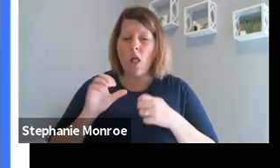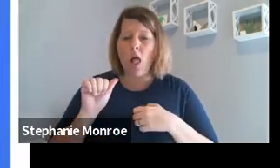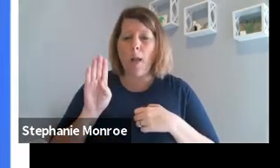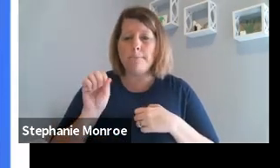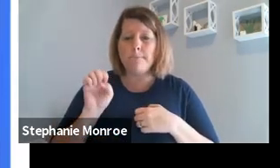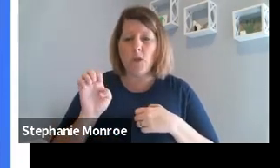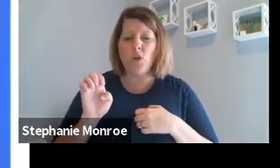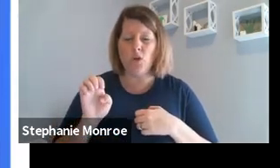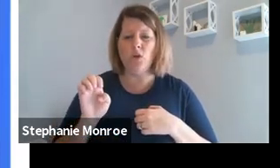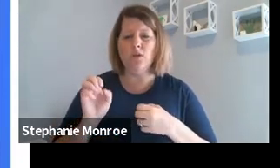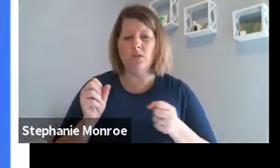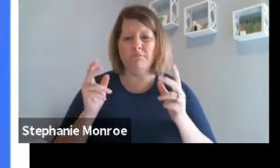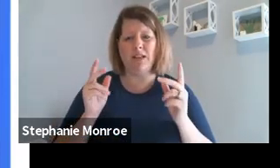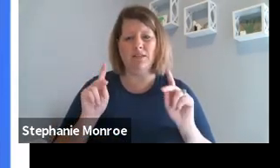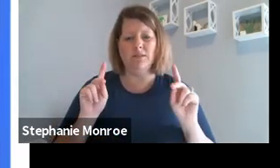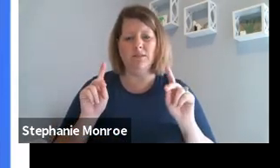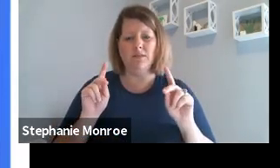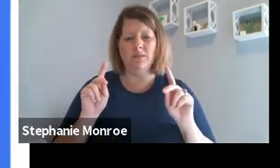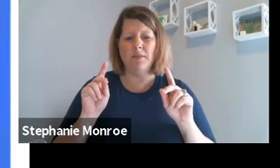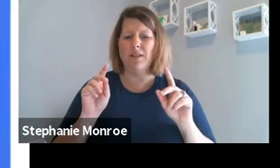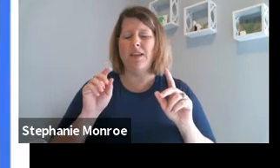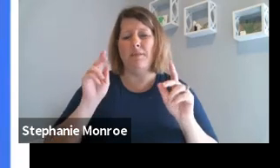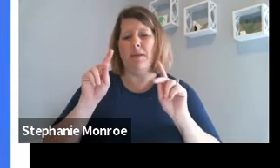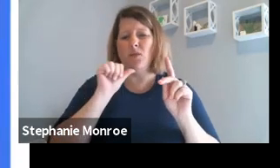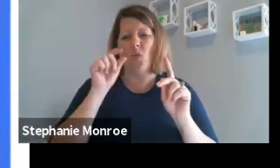by many individuals and sometimes that is referred to was the act of violence,